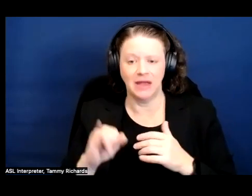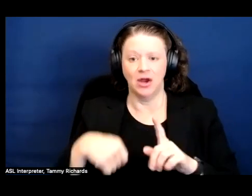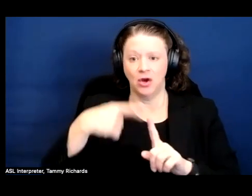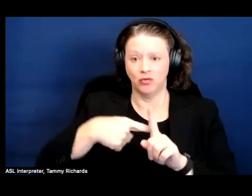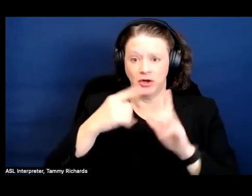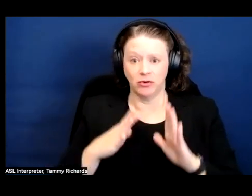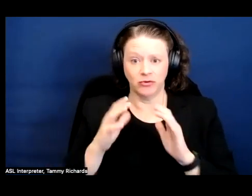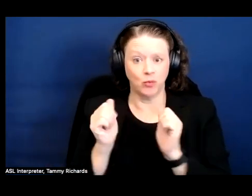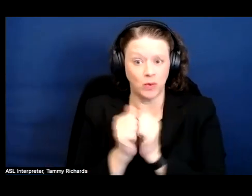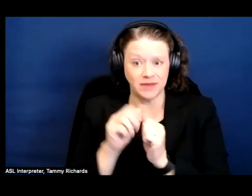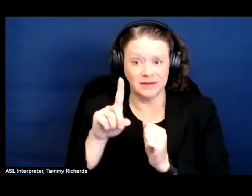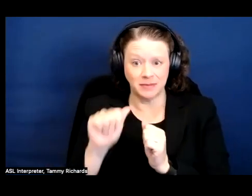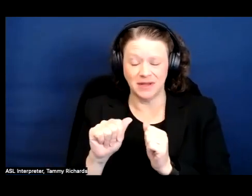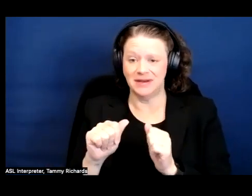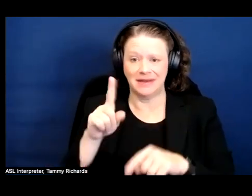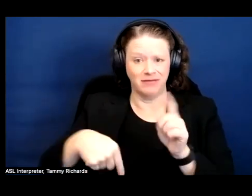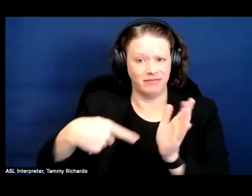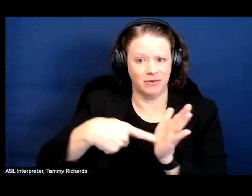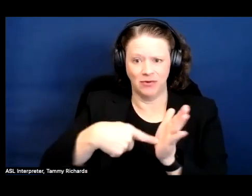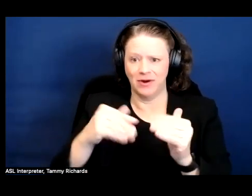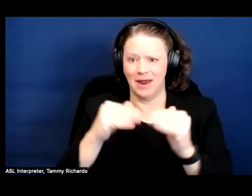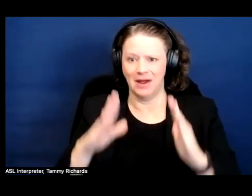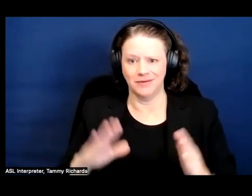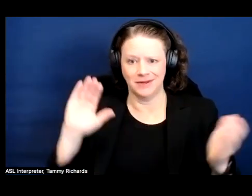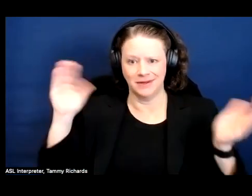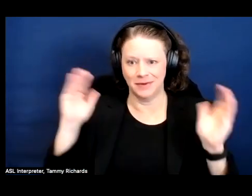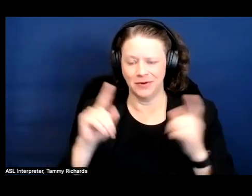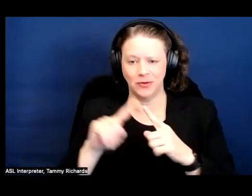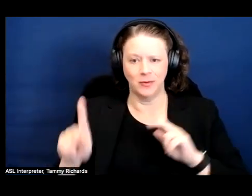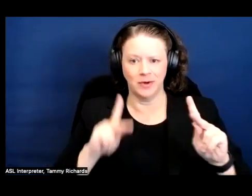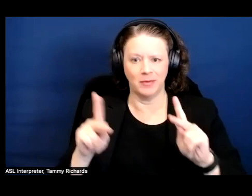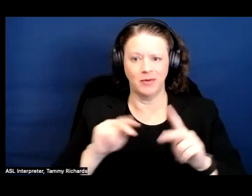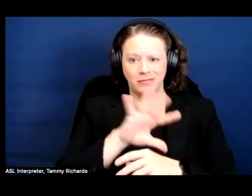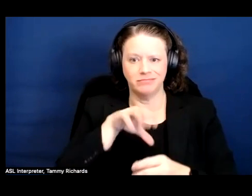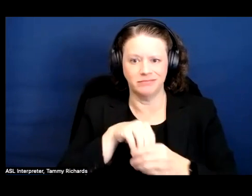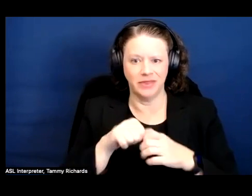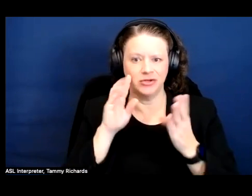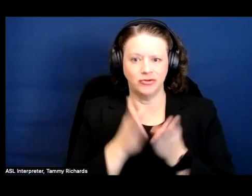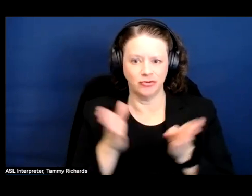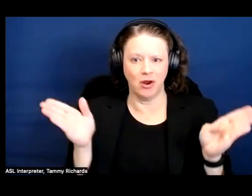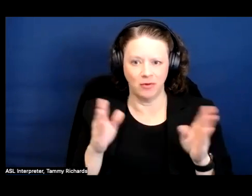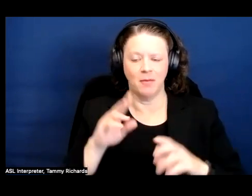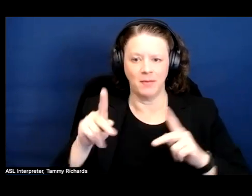Under the Fair Employment and Housing Act, California's law, the term "assistance animal" is defined as an animal